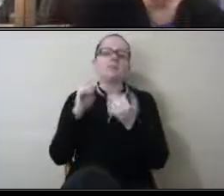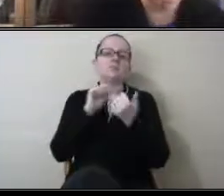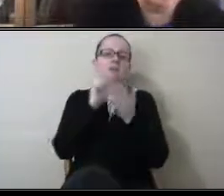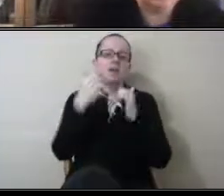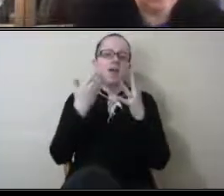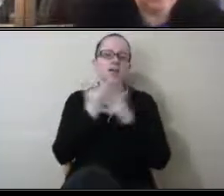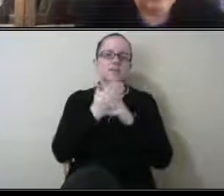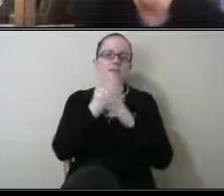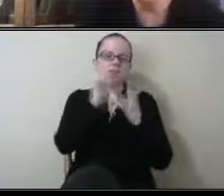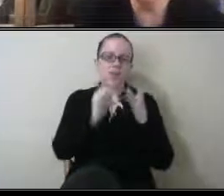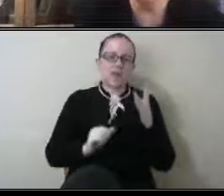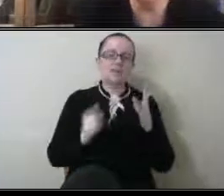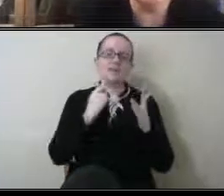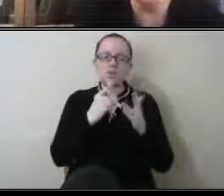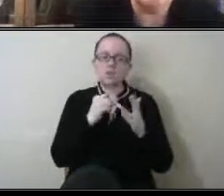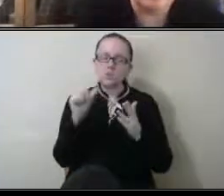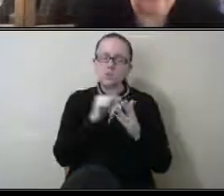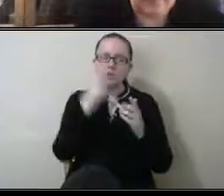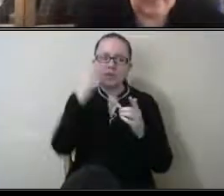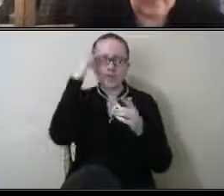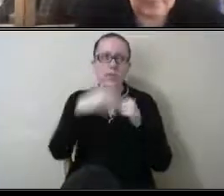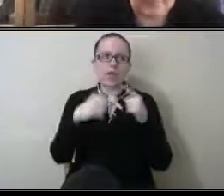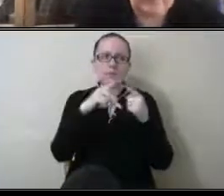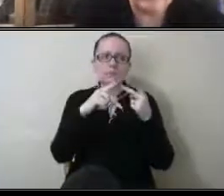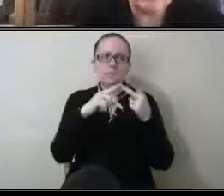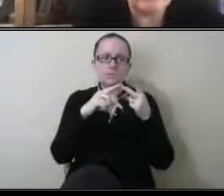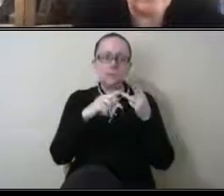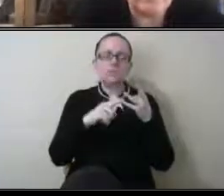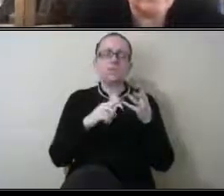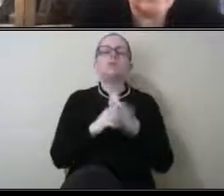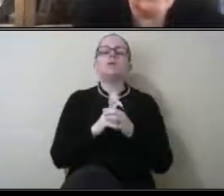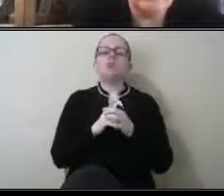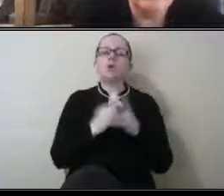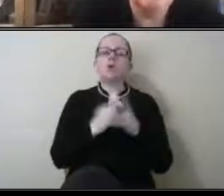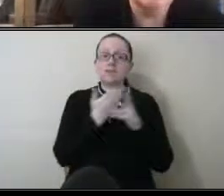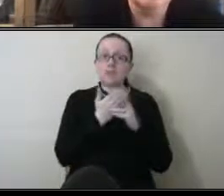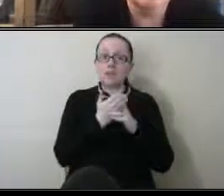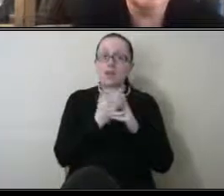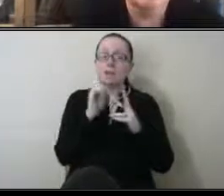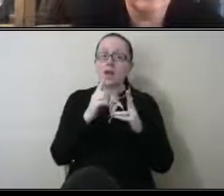areas to look at and accessibility pathways into the organization for employment be it for artists